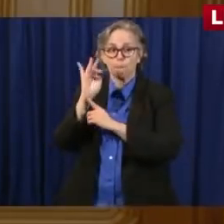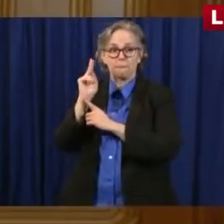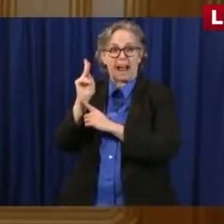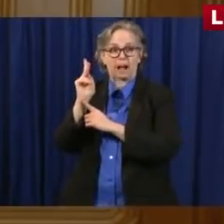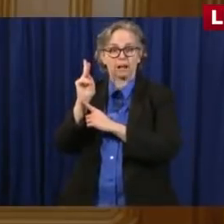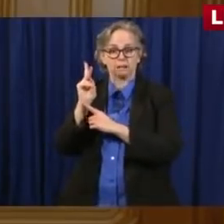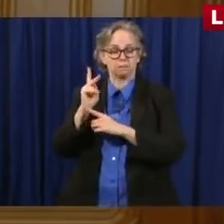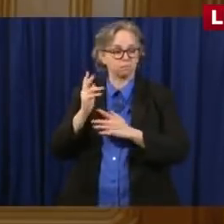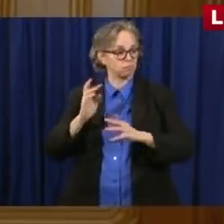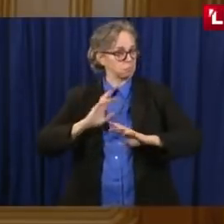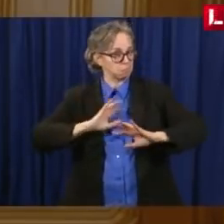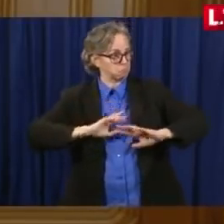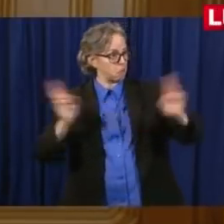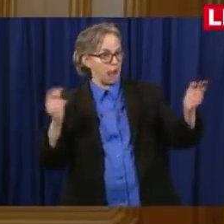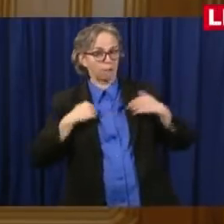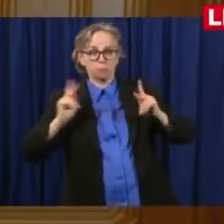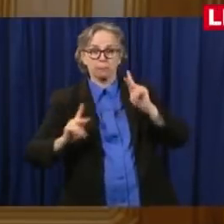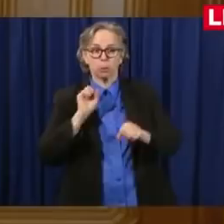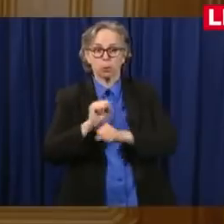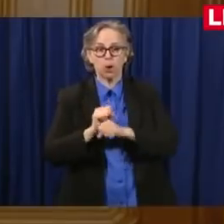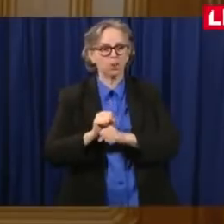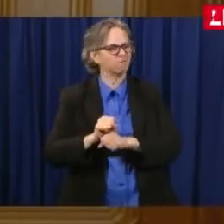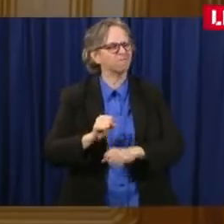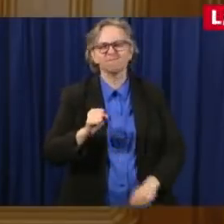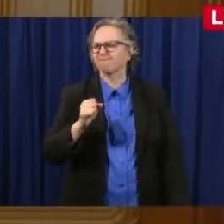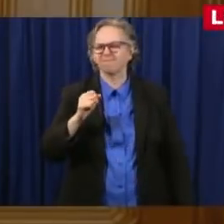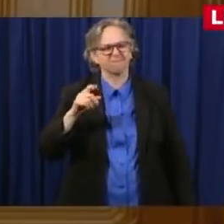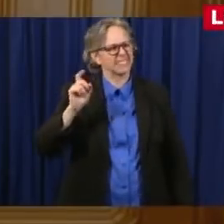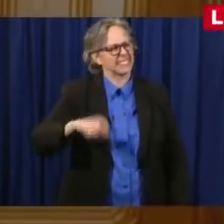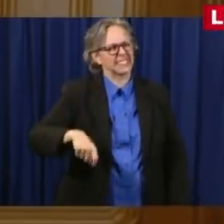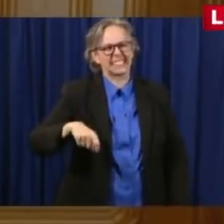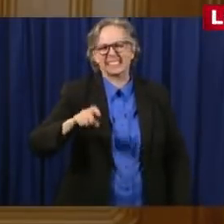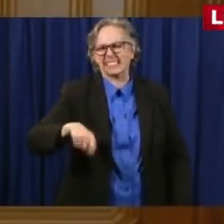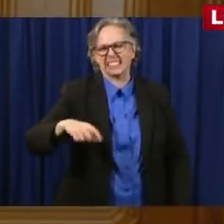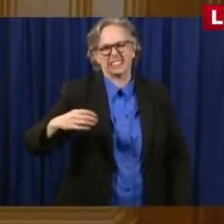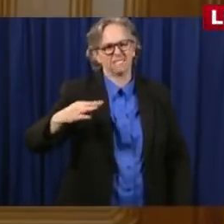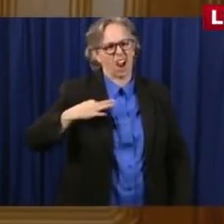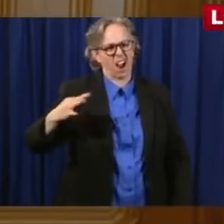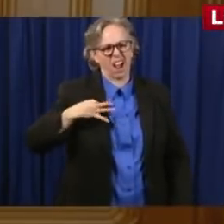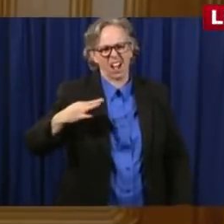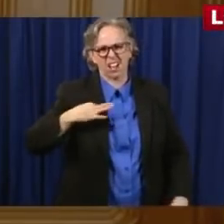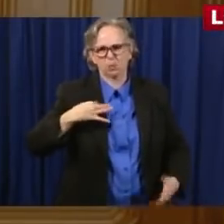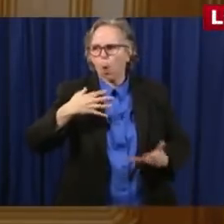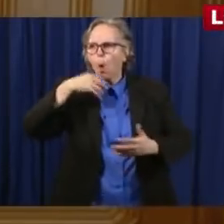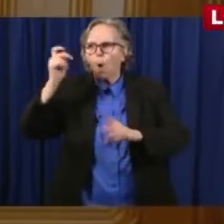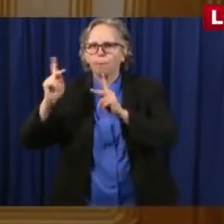THESE FOOD BANKS RELY ON ALL IN TEARS. MANY OF THESE VOLUNTEERS WERE OLDER.